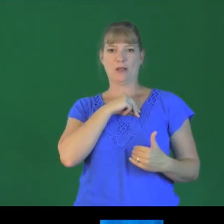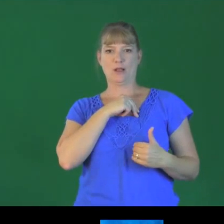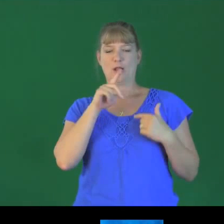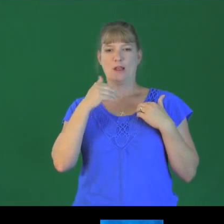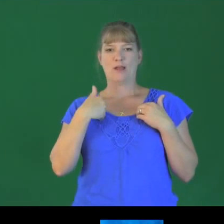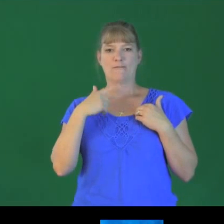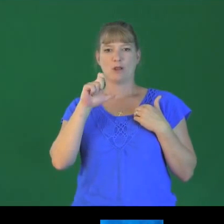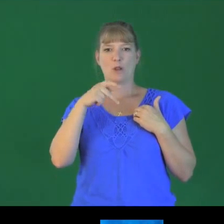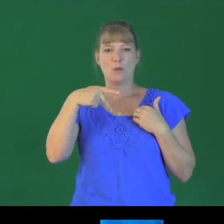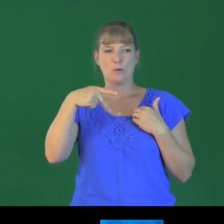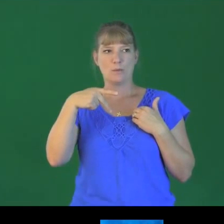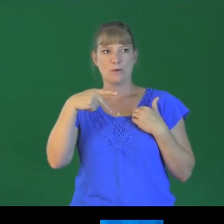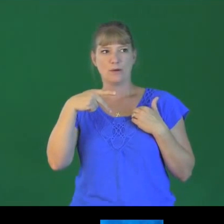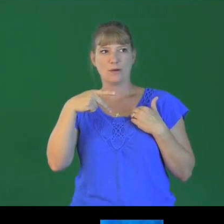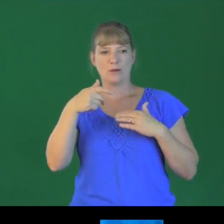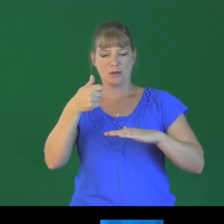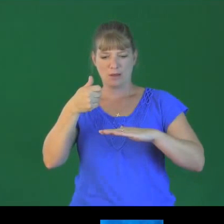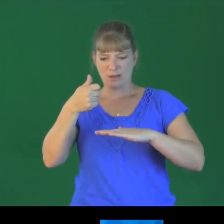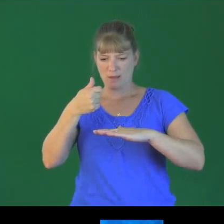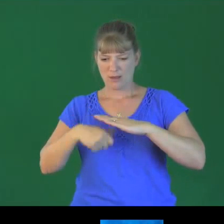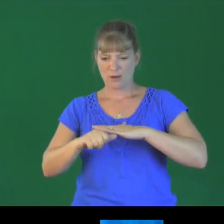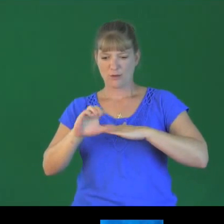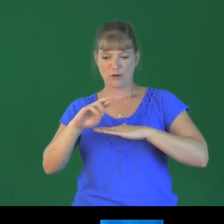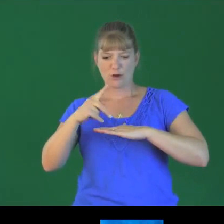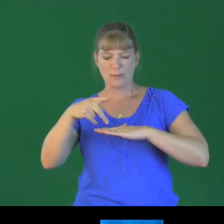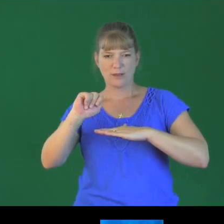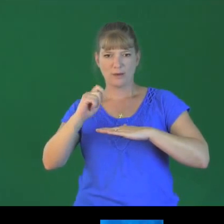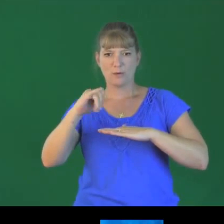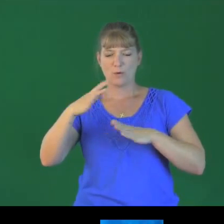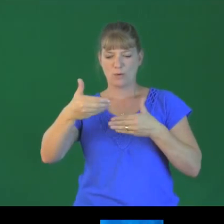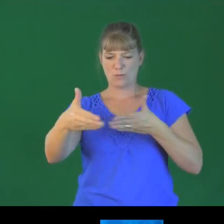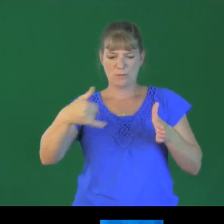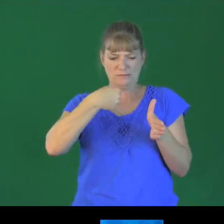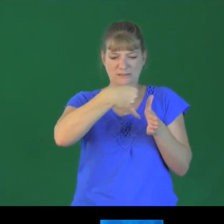that goes either under the carpet or around the edge of the room.